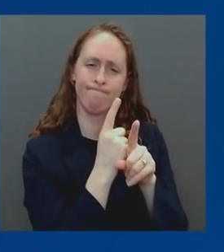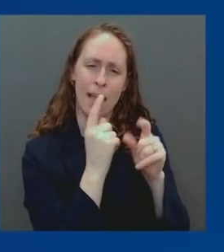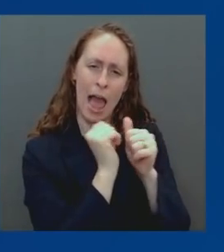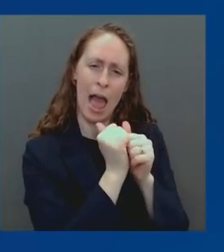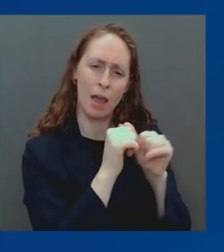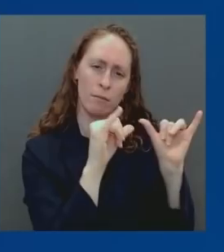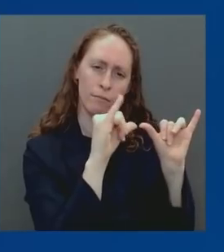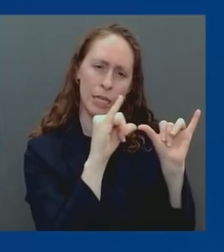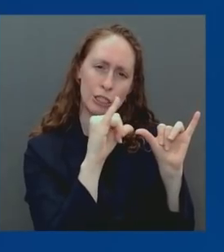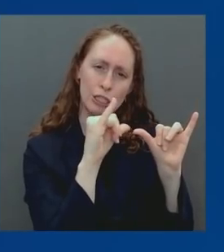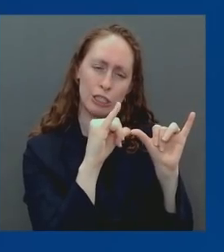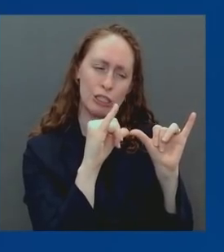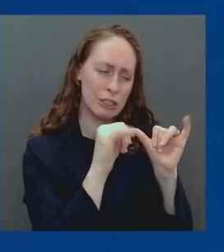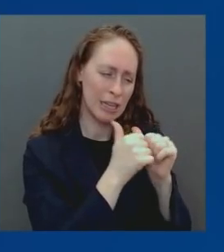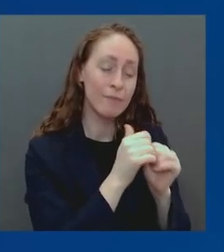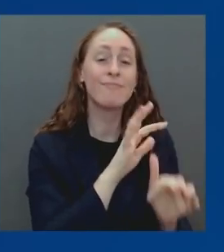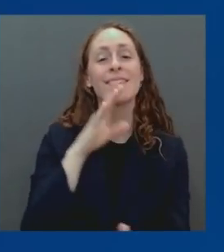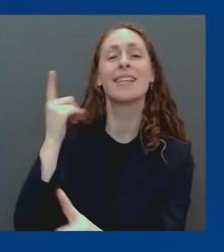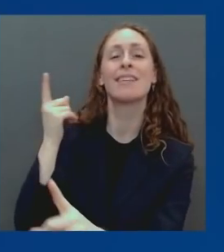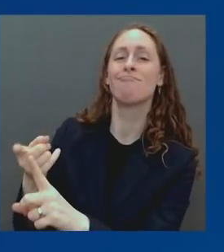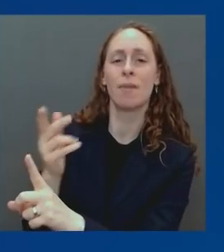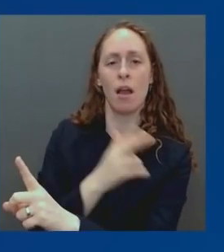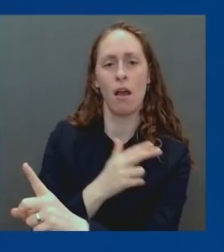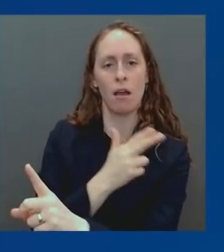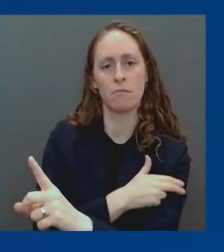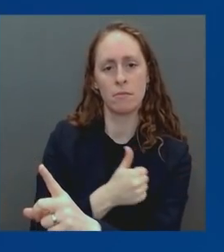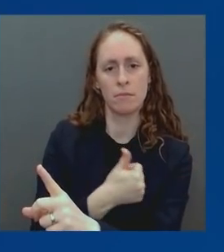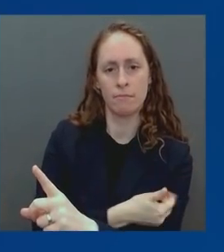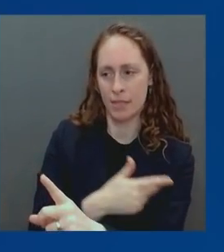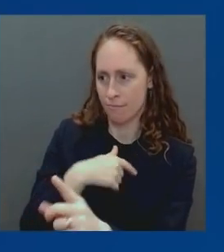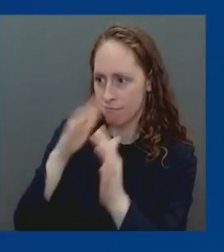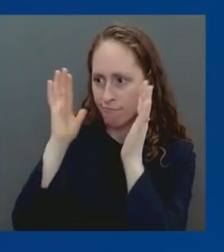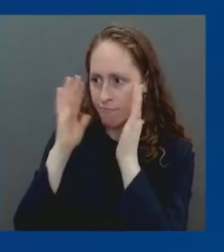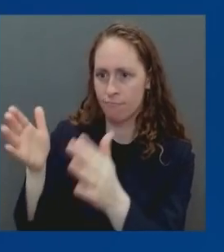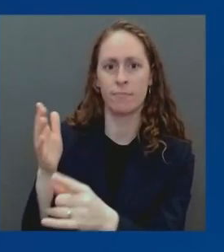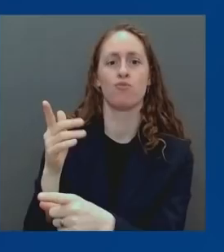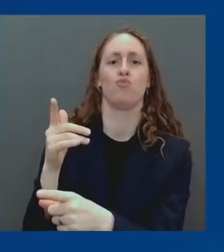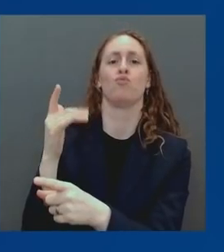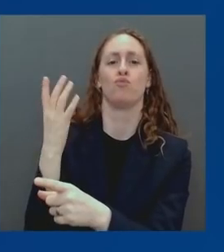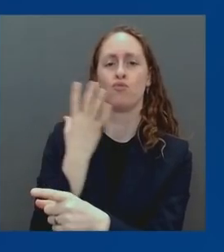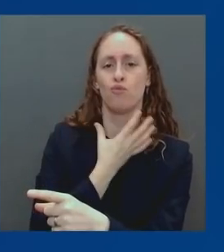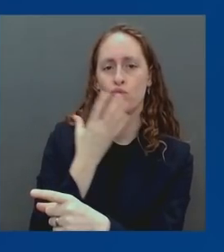and certainly having hospital capacity challenges in many parts of the country still.